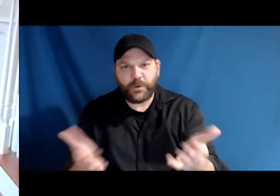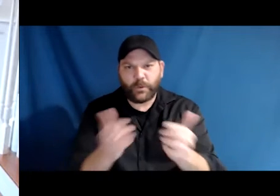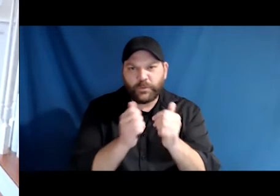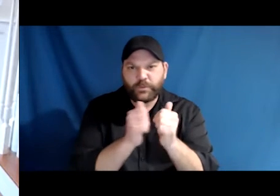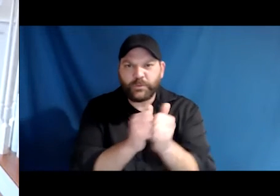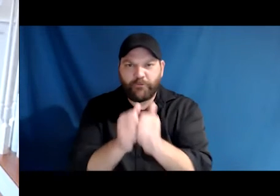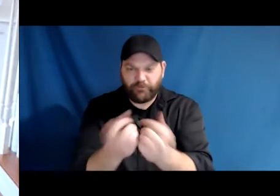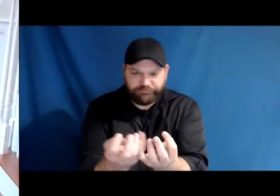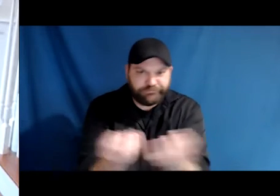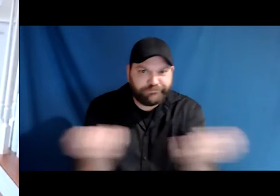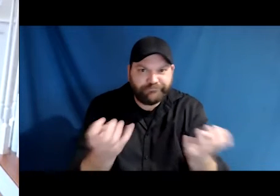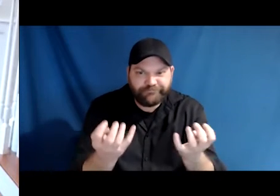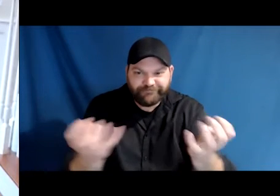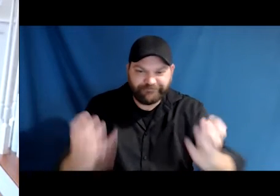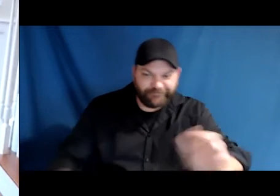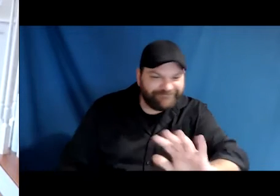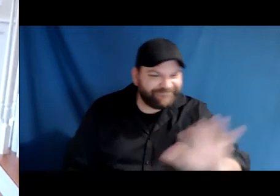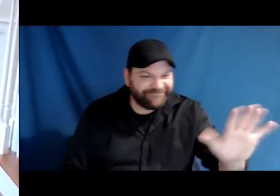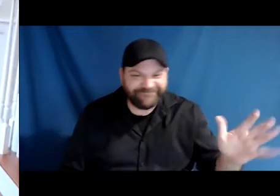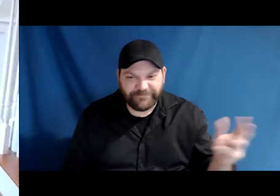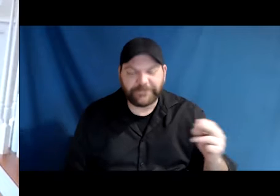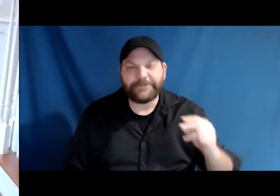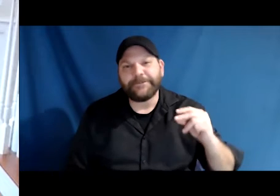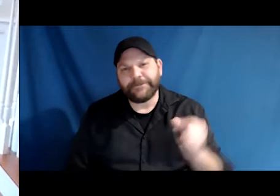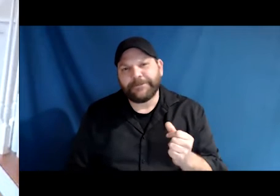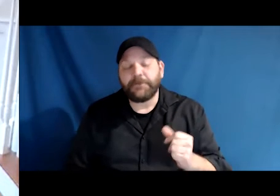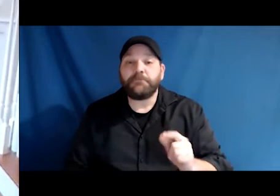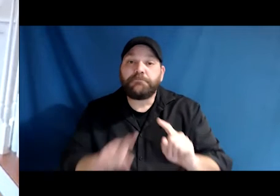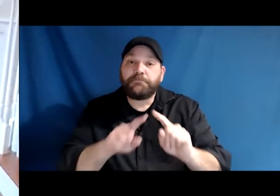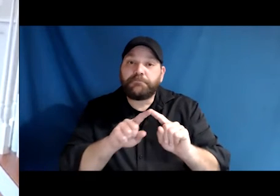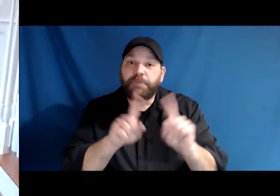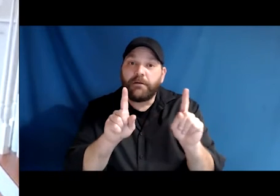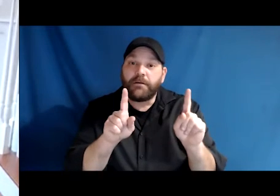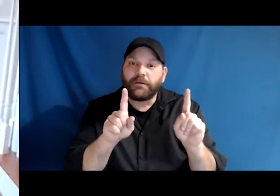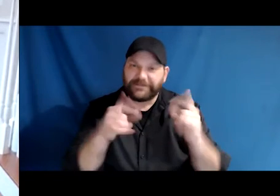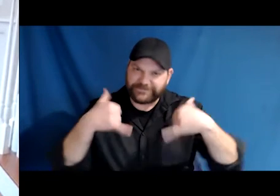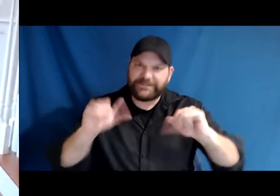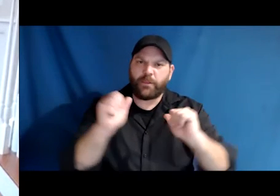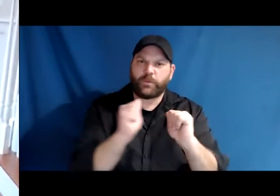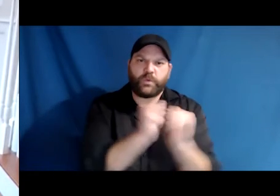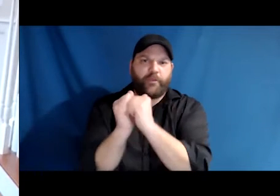But I'd like to point out that we still are all together. Okay, virtually.